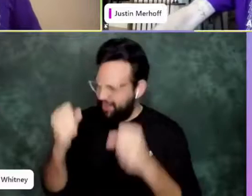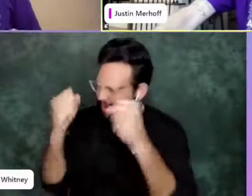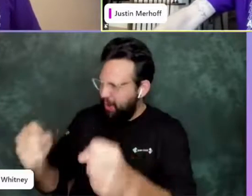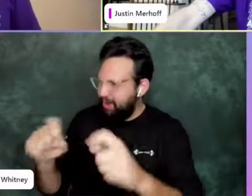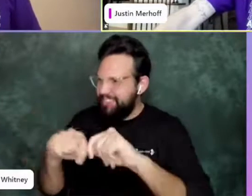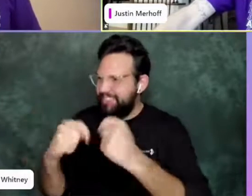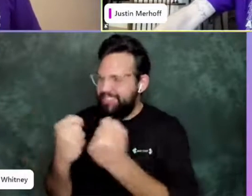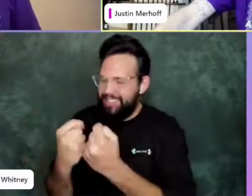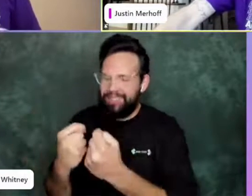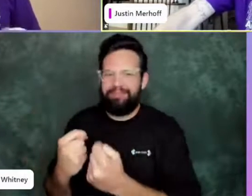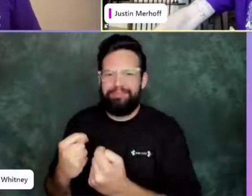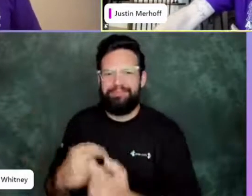Yeah, thank you, guys. - Highly encouraged.